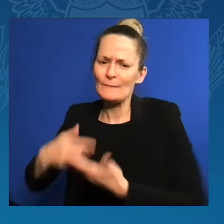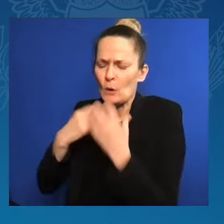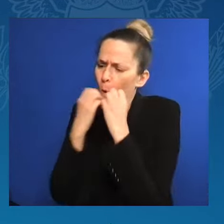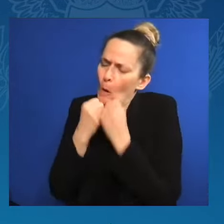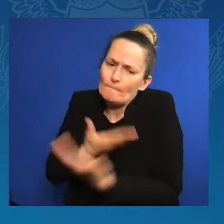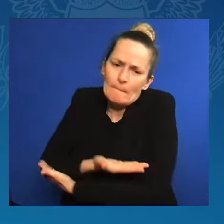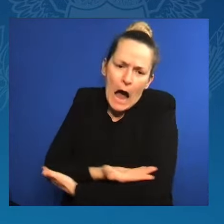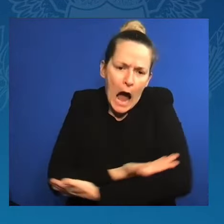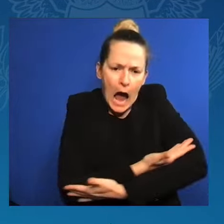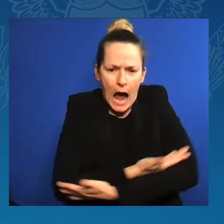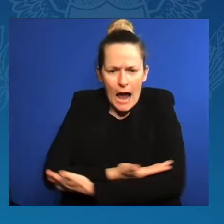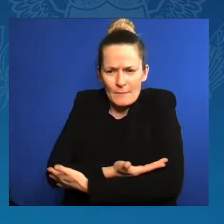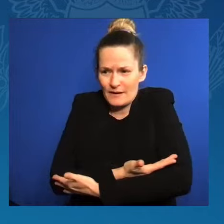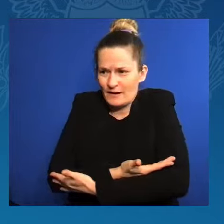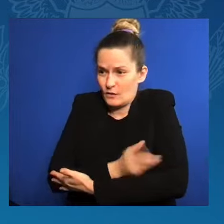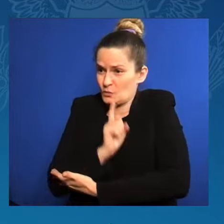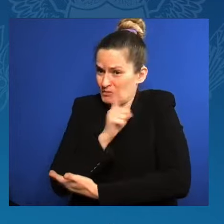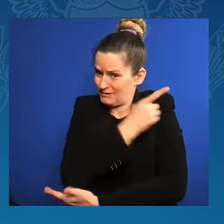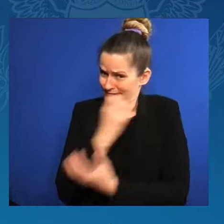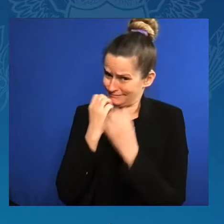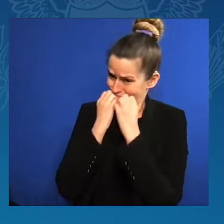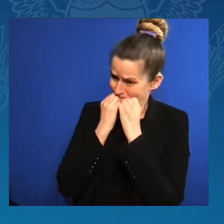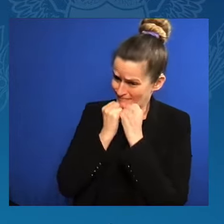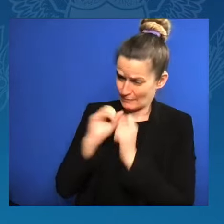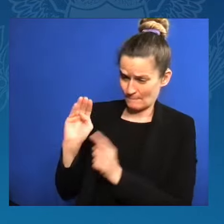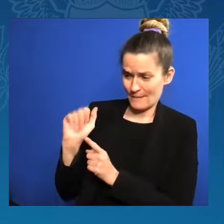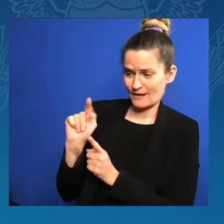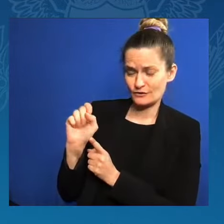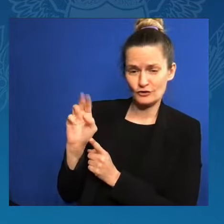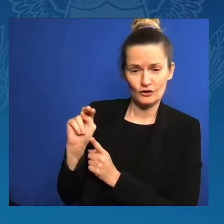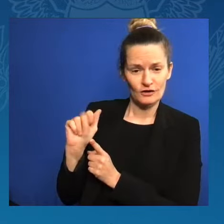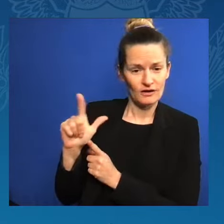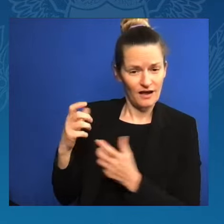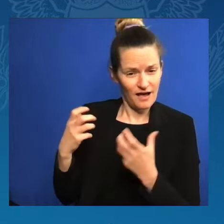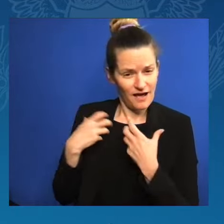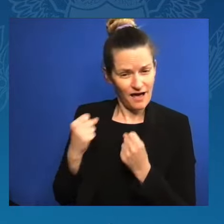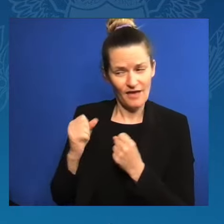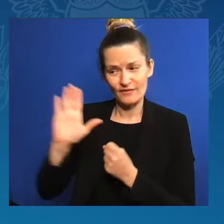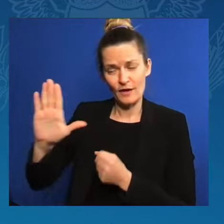as the crisis it is. The hypocrisy.